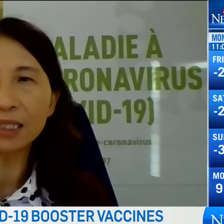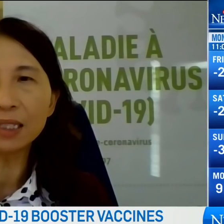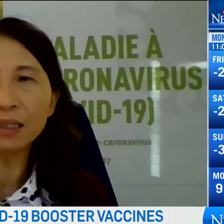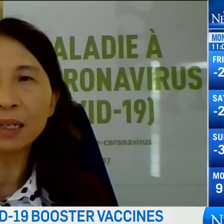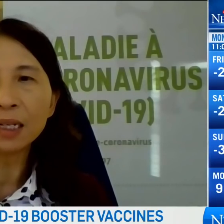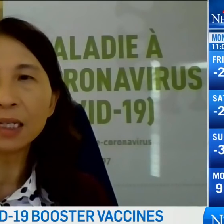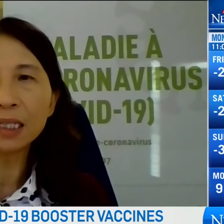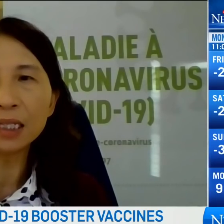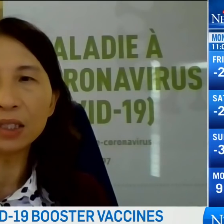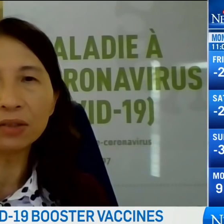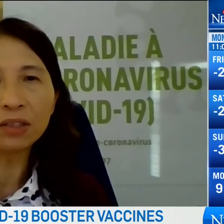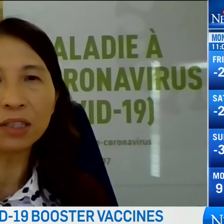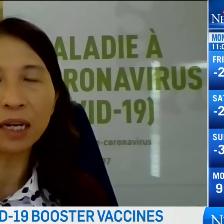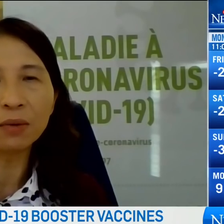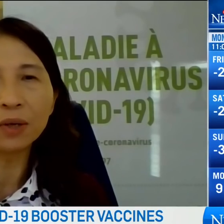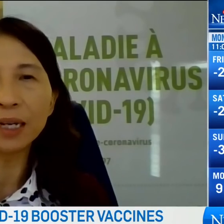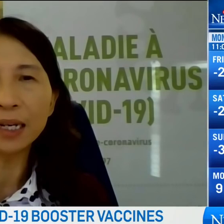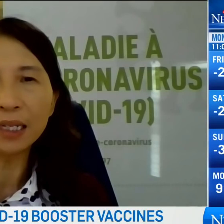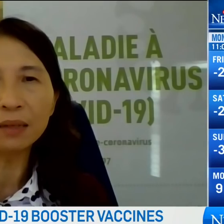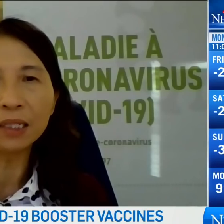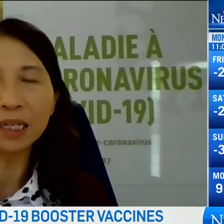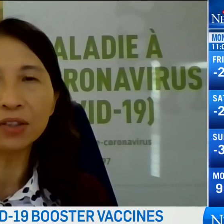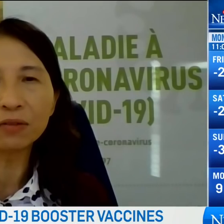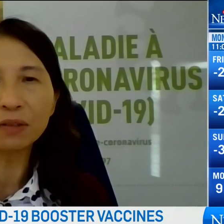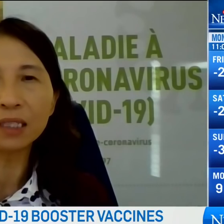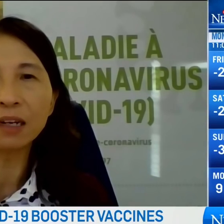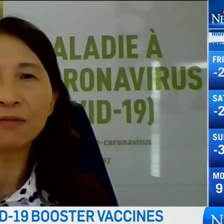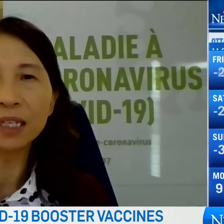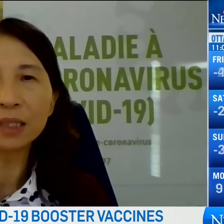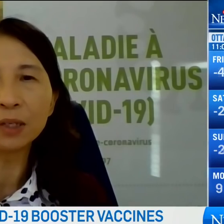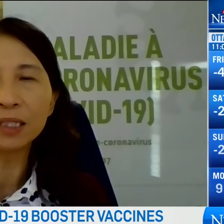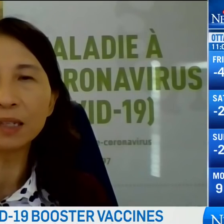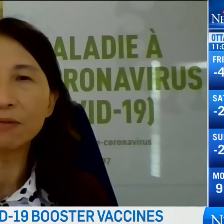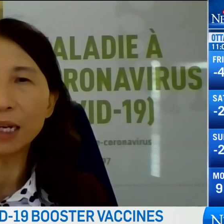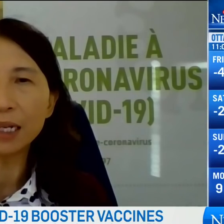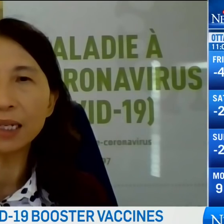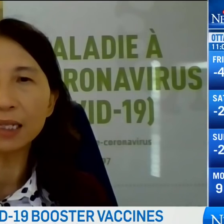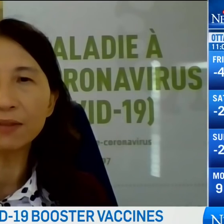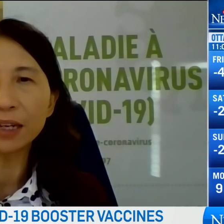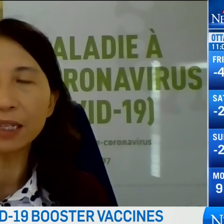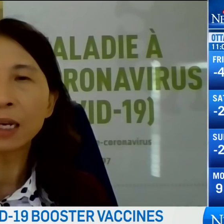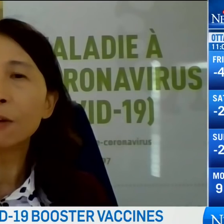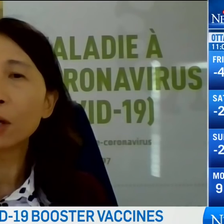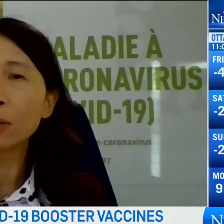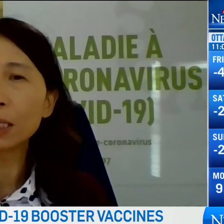NACI HAS REAFFIRMED THAT A BENEFIT OF RECEIVING AN mRNA